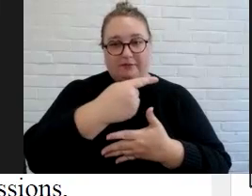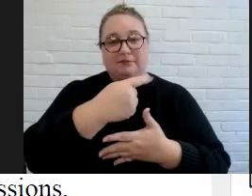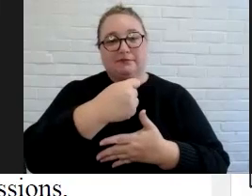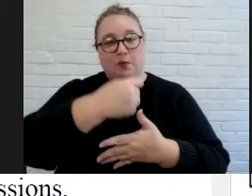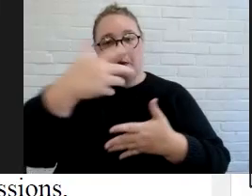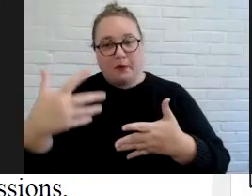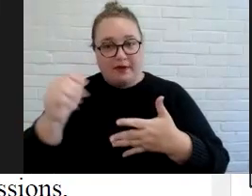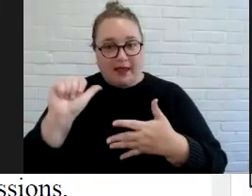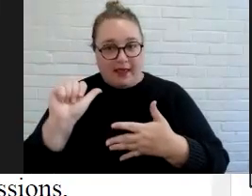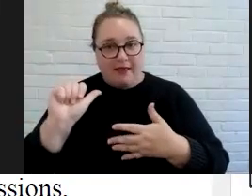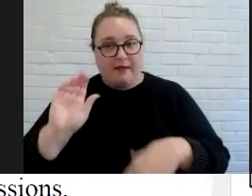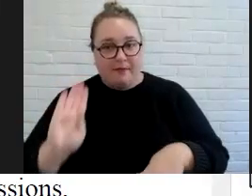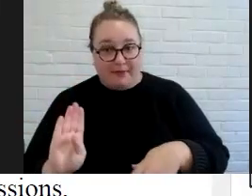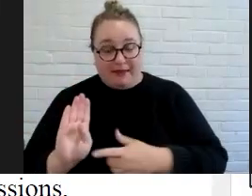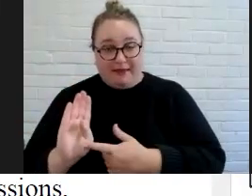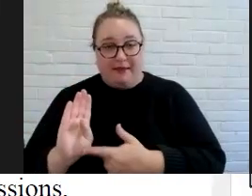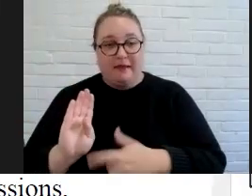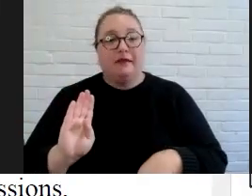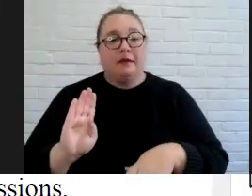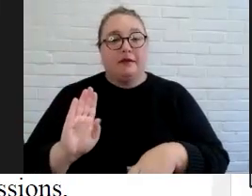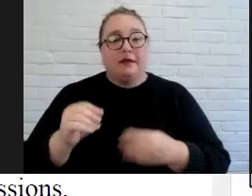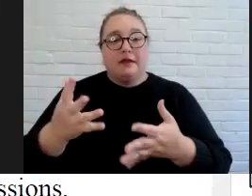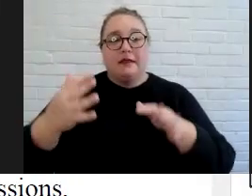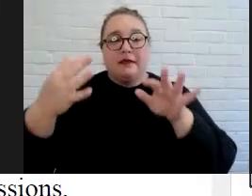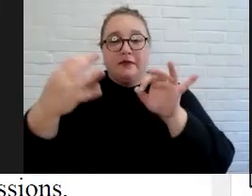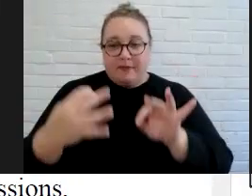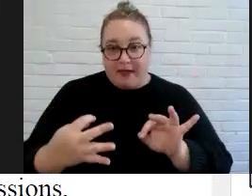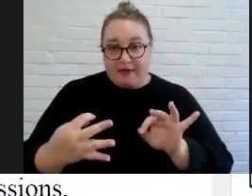usually within the SpeedGrader, you know, personalized for each student.